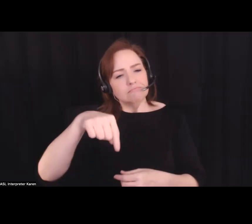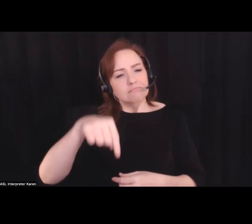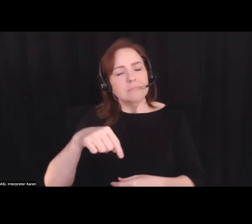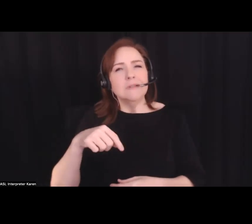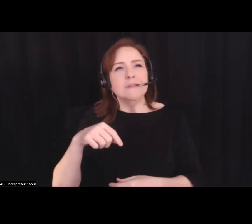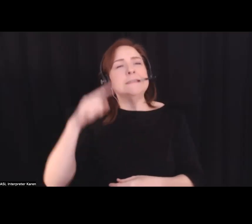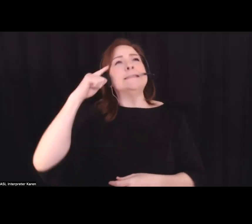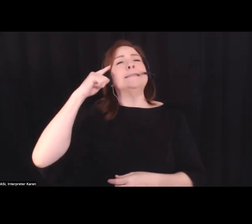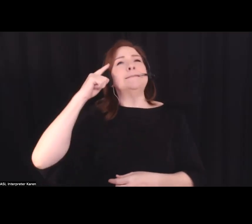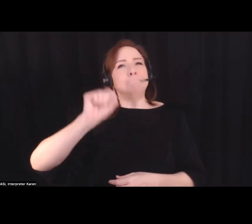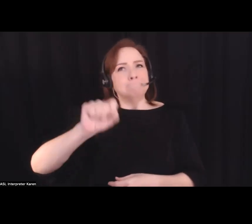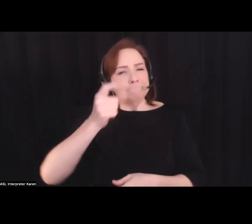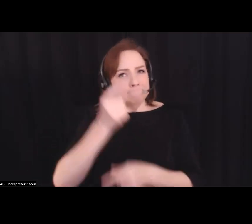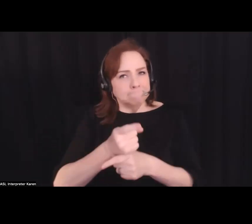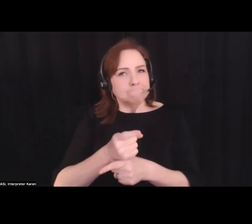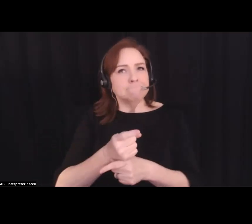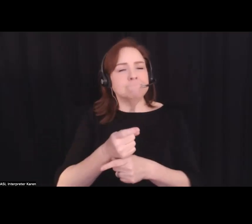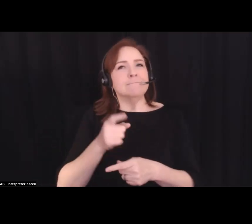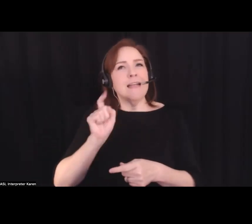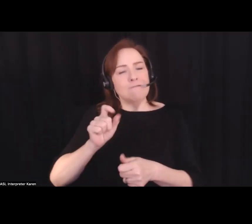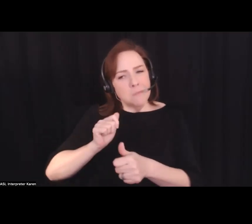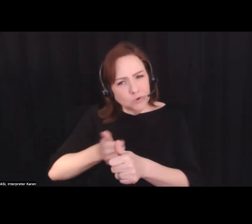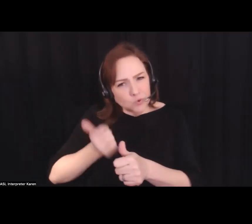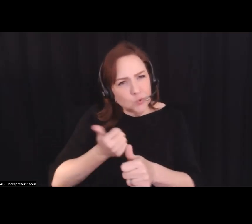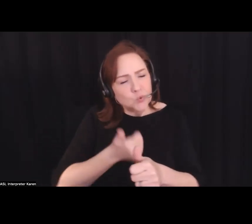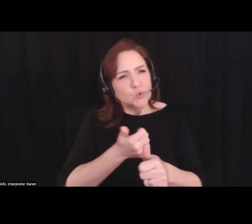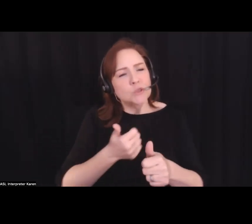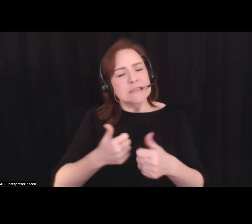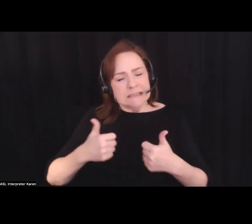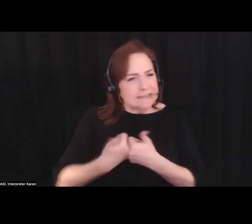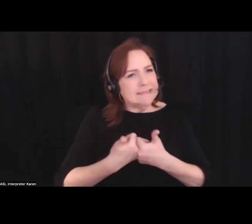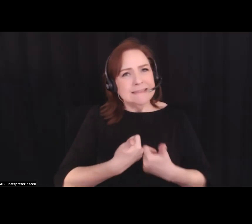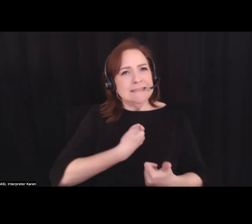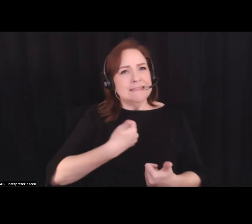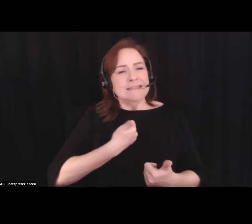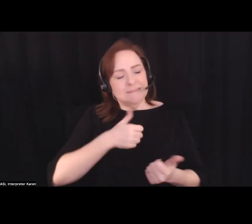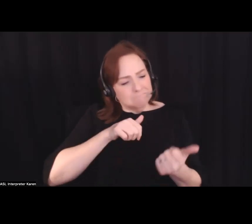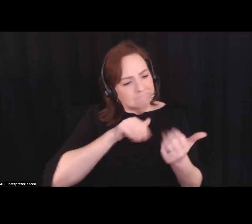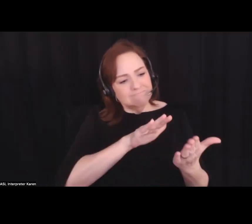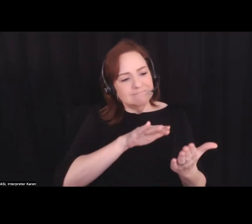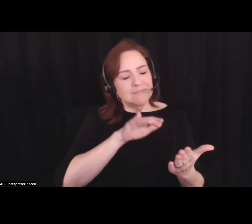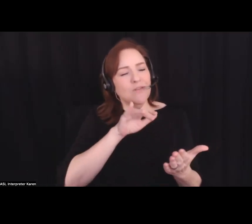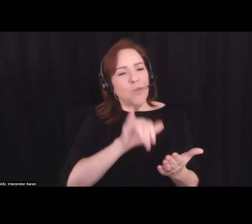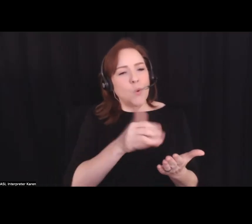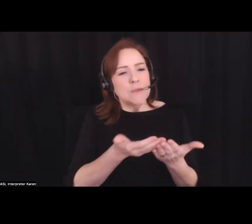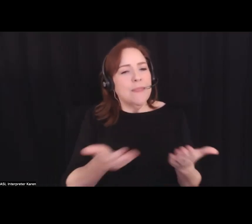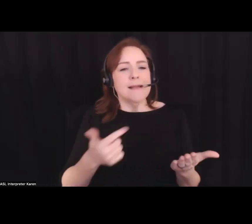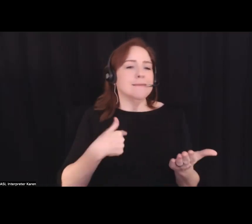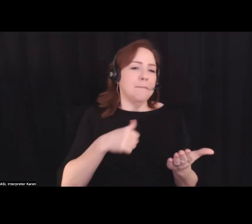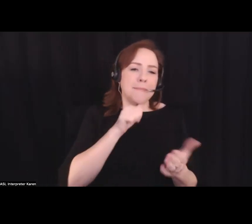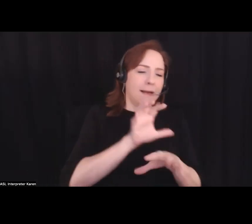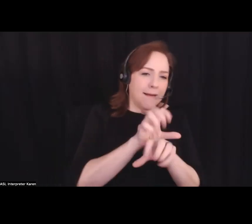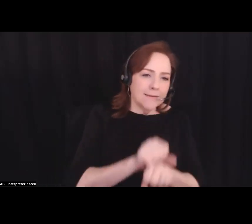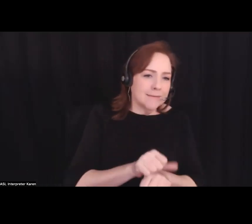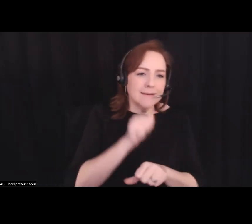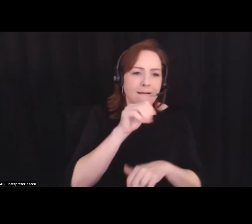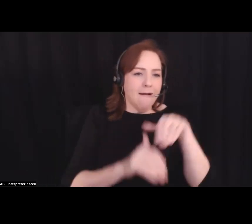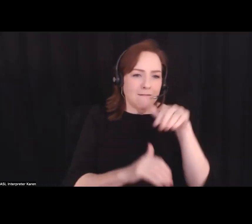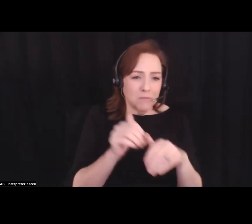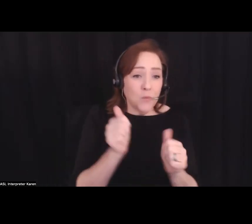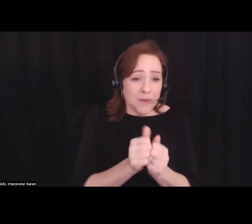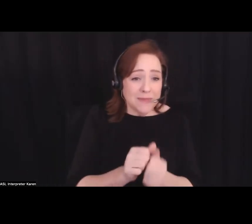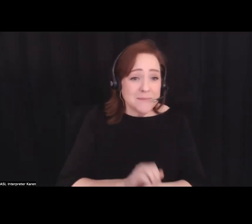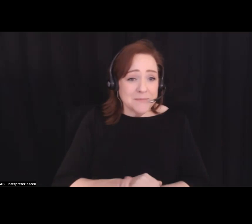to pursue those issues and those encounters that you are not necessarily comfortable with and that